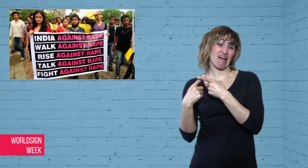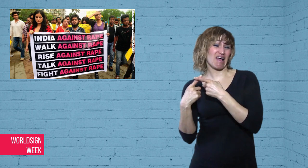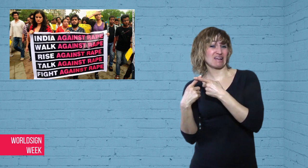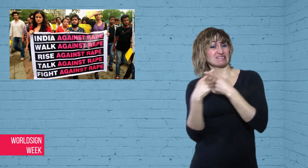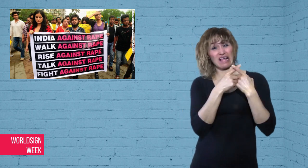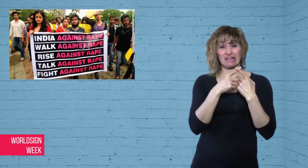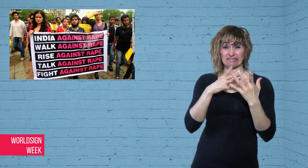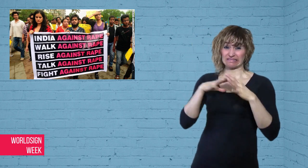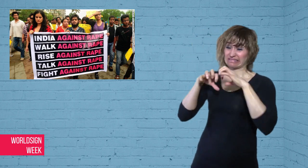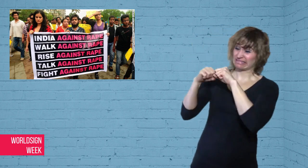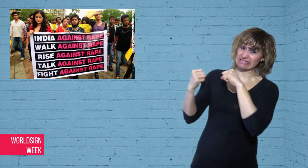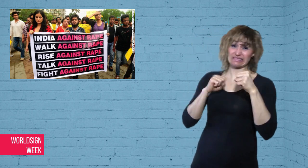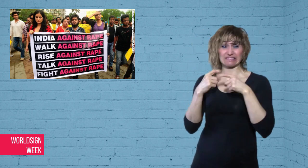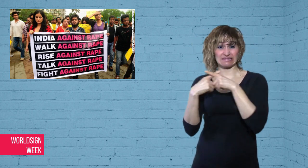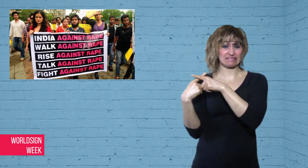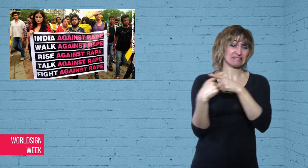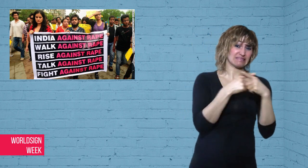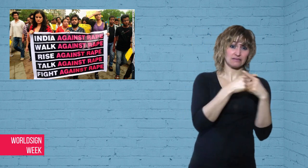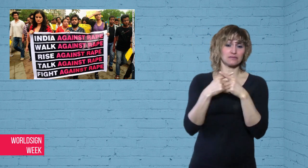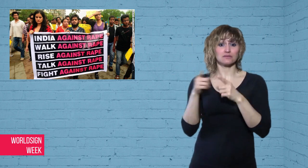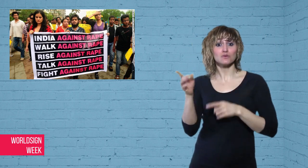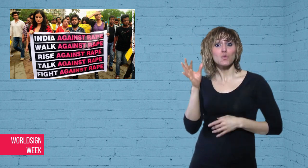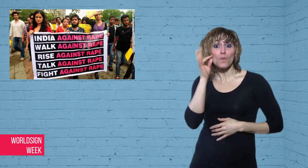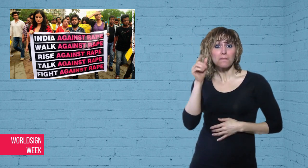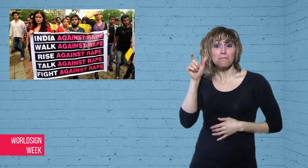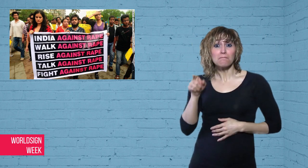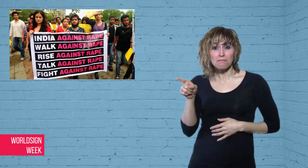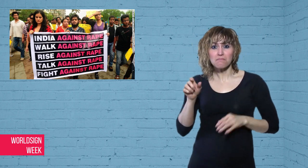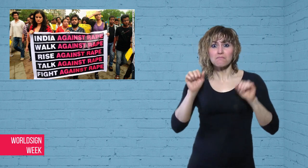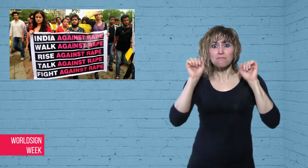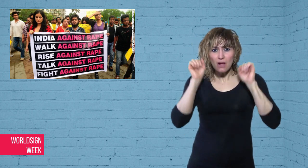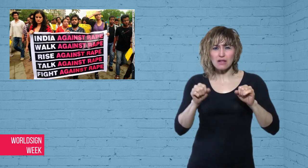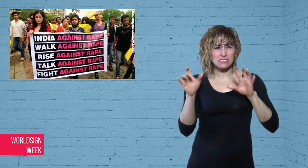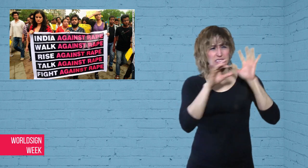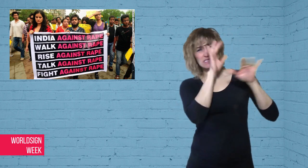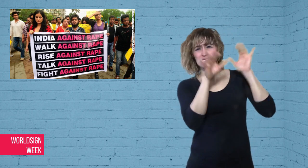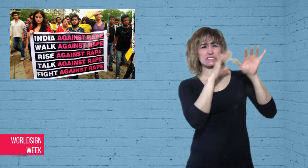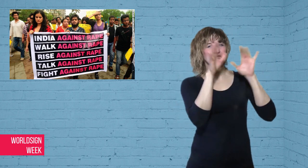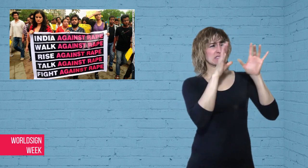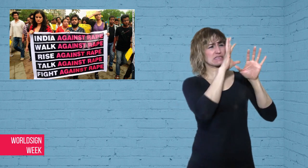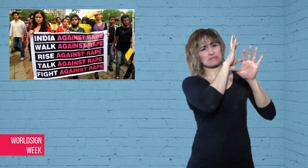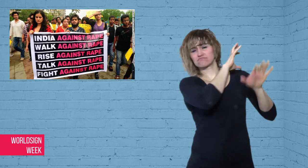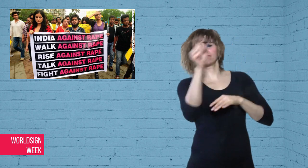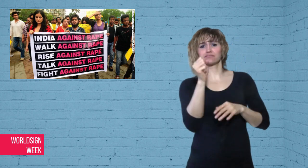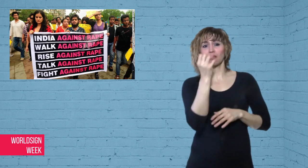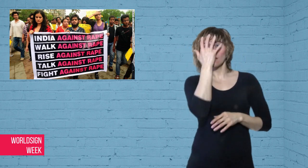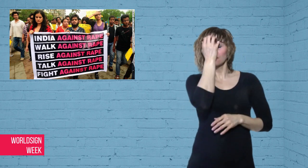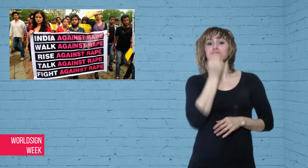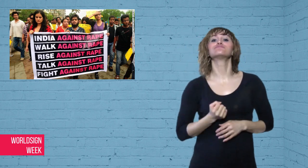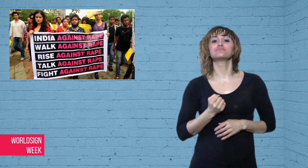During the scuffle, she was able